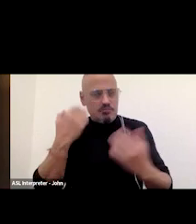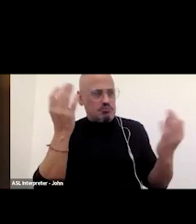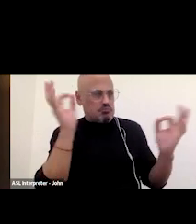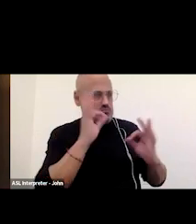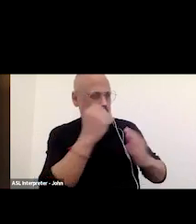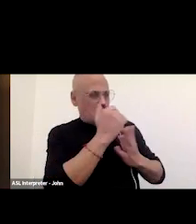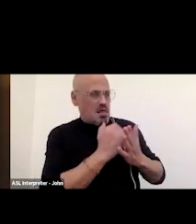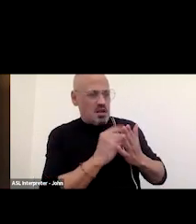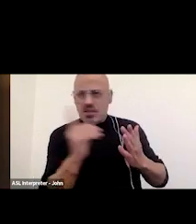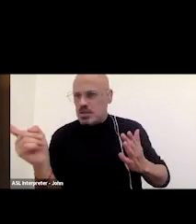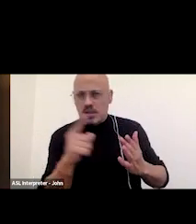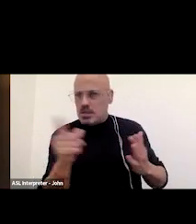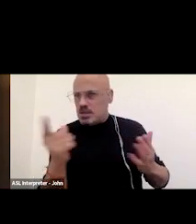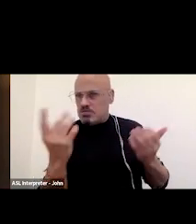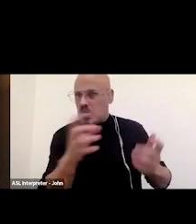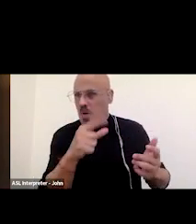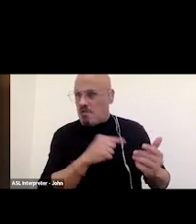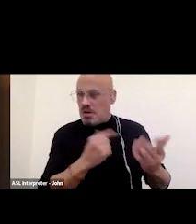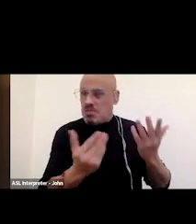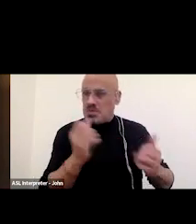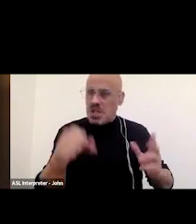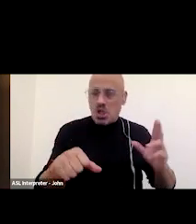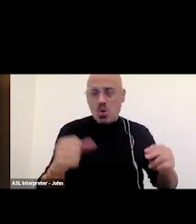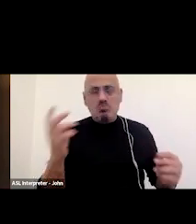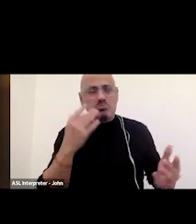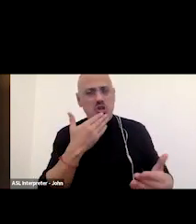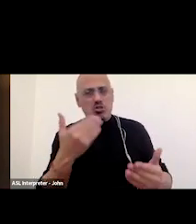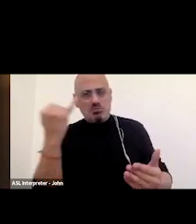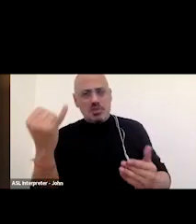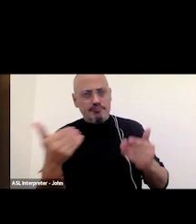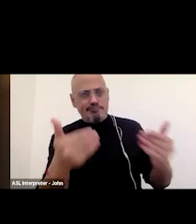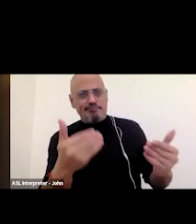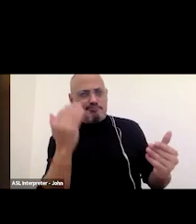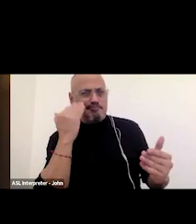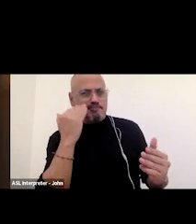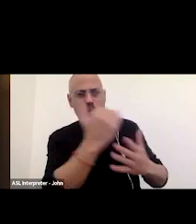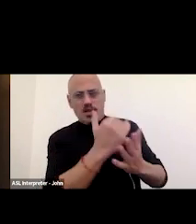for that impairment, it's a good idea to go ahead and make yourself familiar with those listings